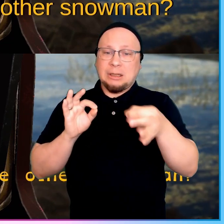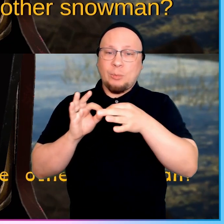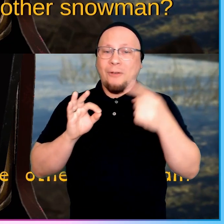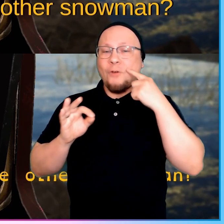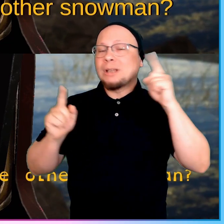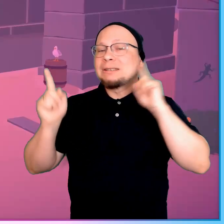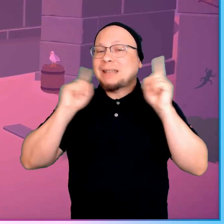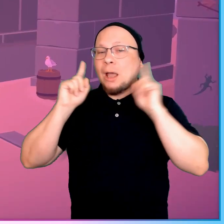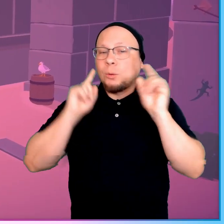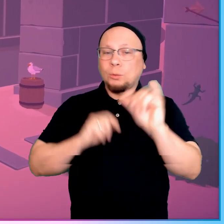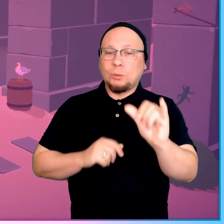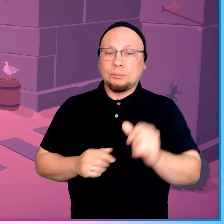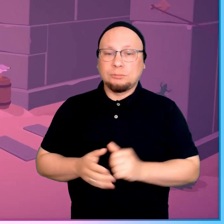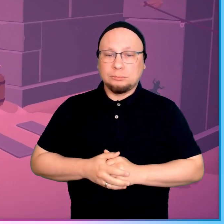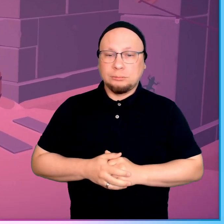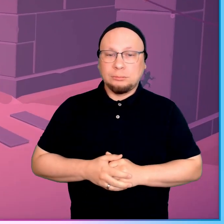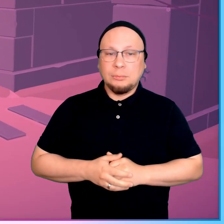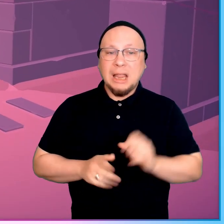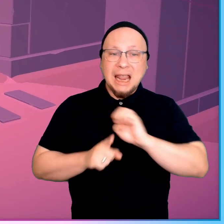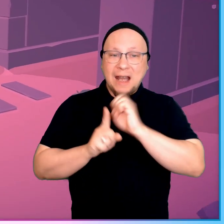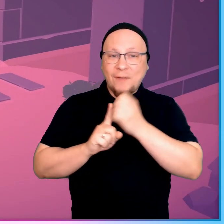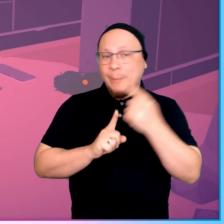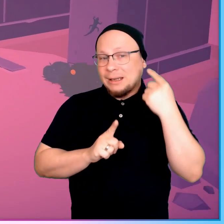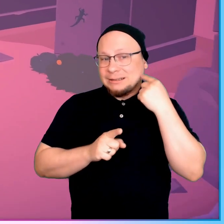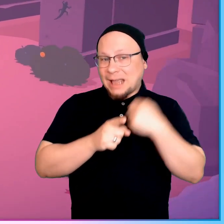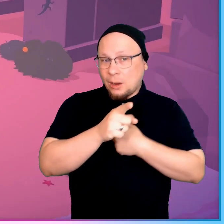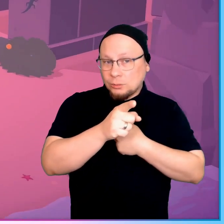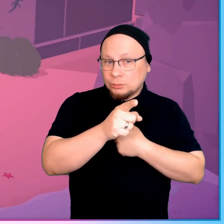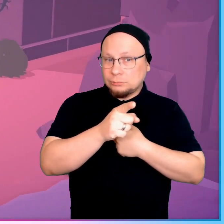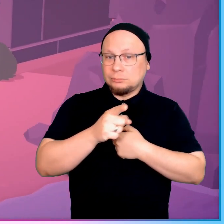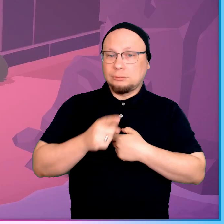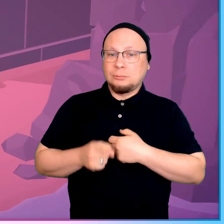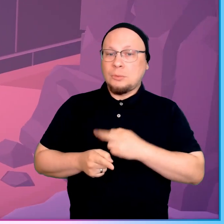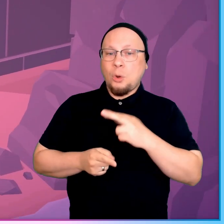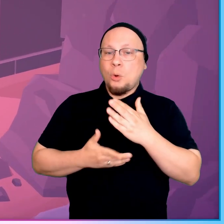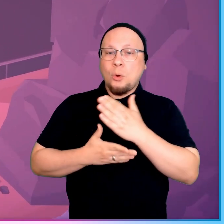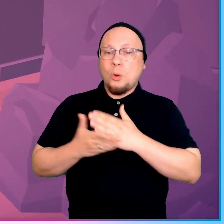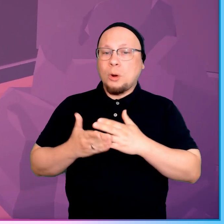in your game, such as environmental sounds, or sounds that guide hearing players to act.